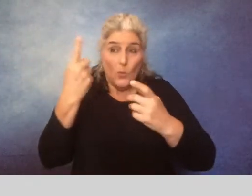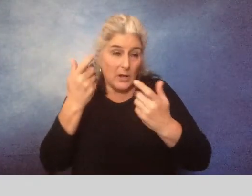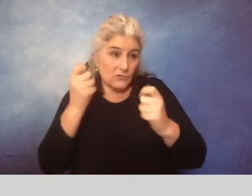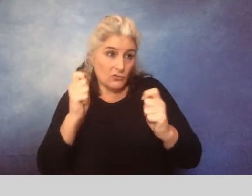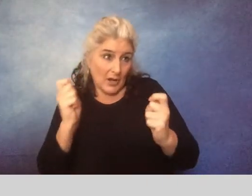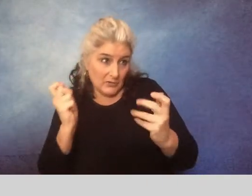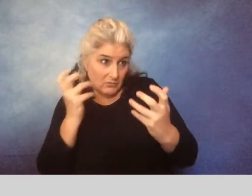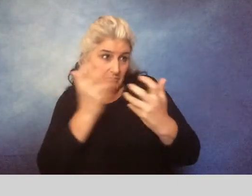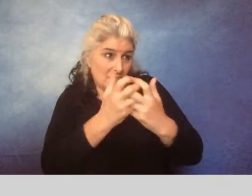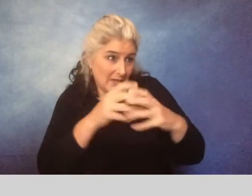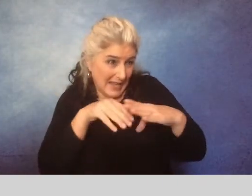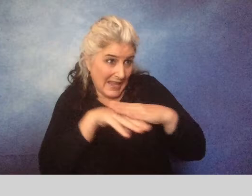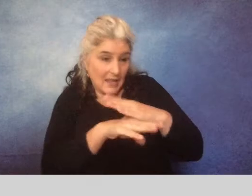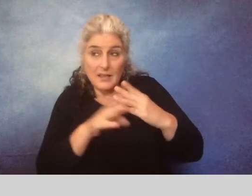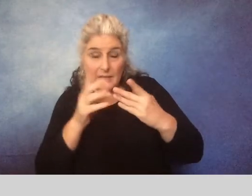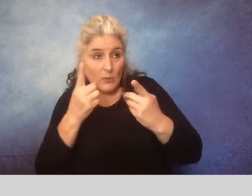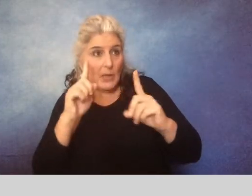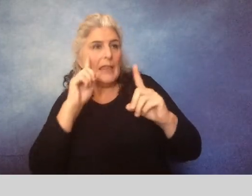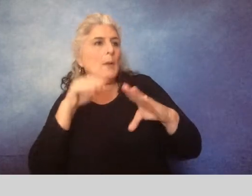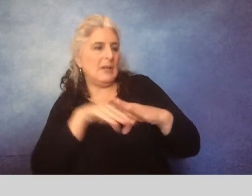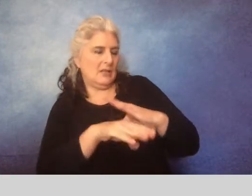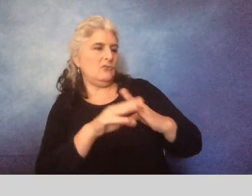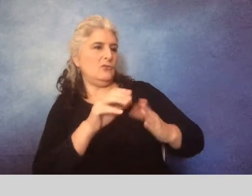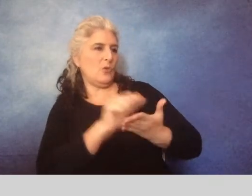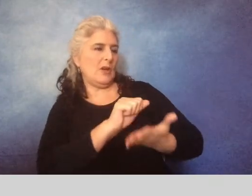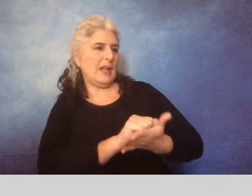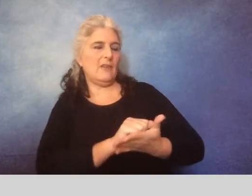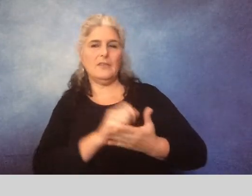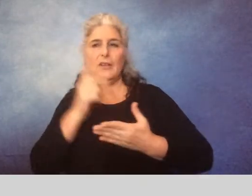This is noted by the checking line, so you can see at the end of it.